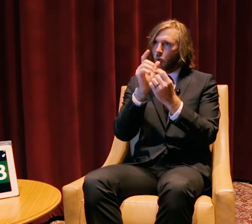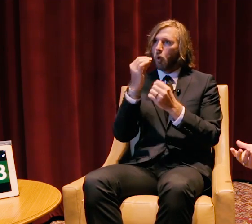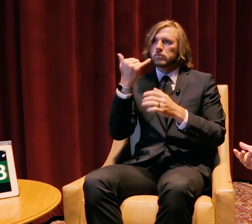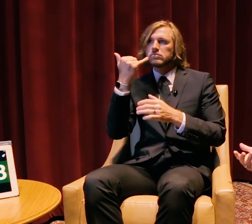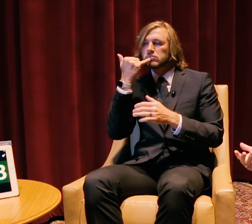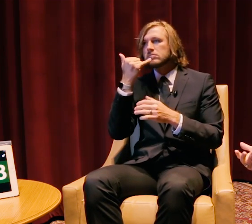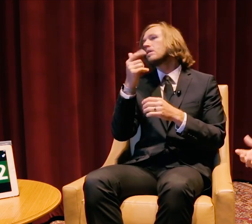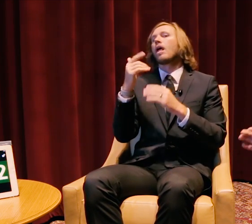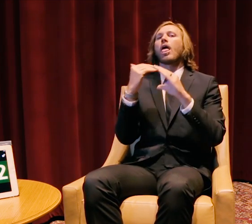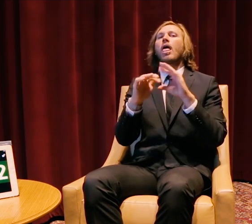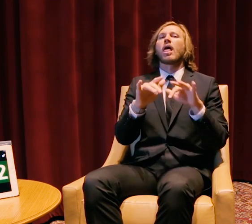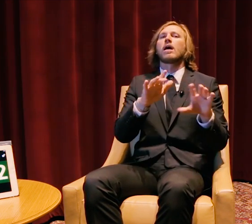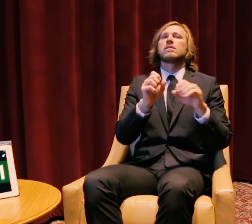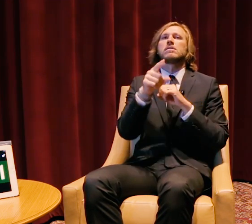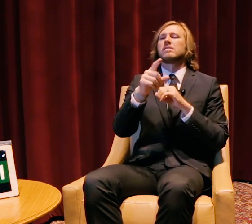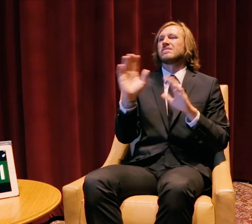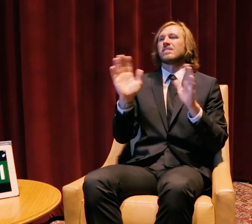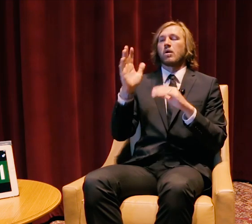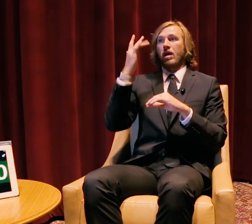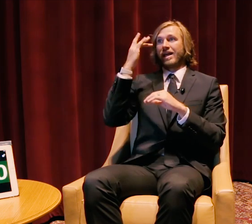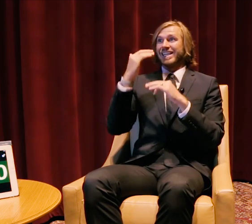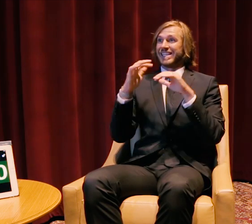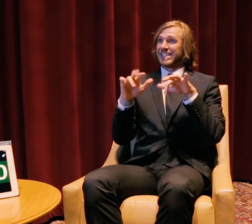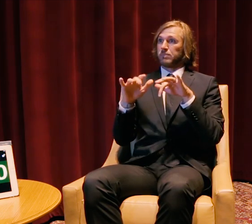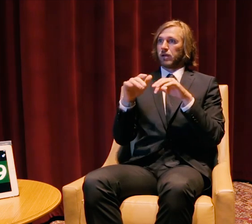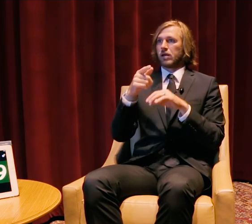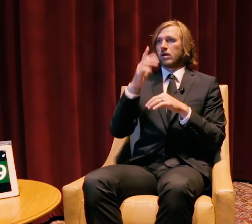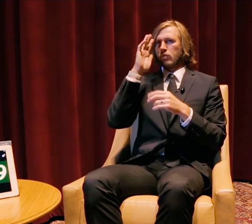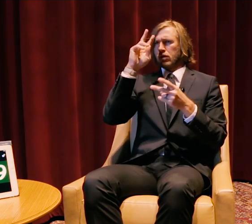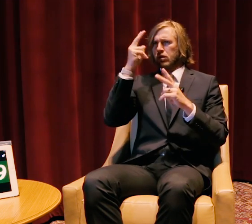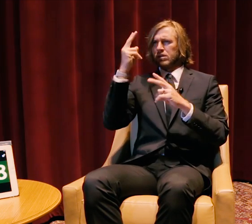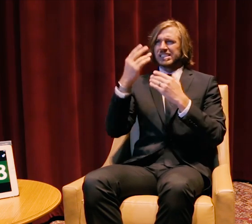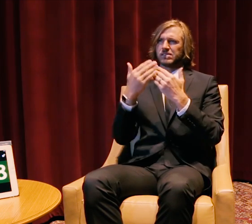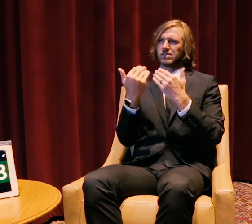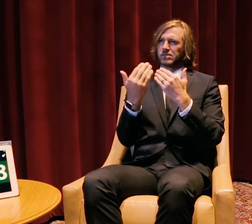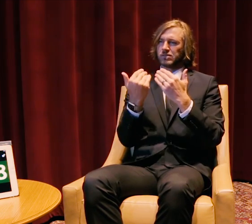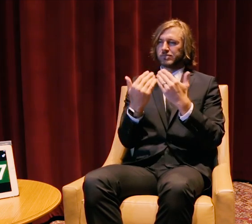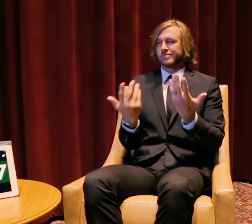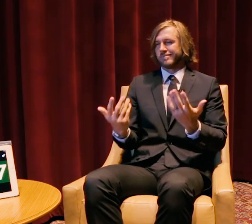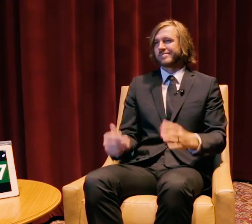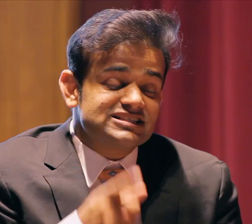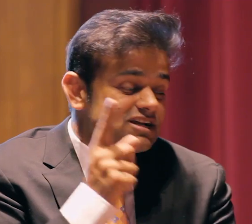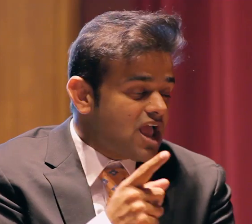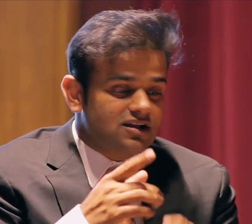and not using an email, because emails will be misinterpreted.